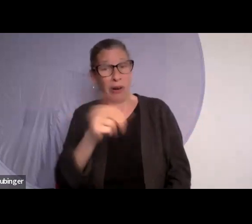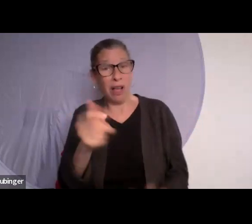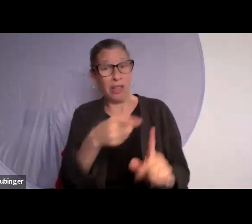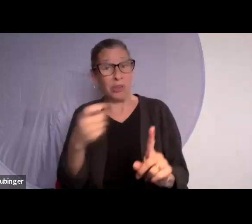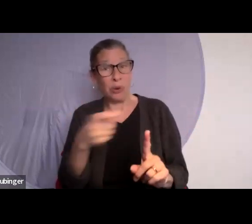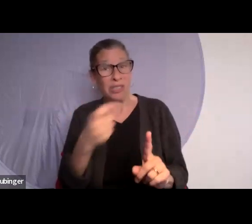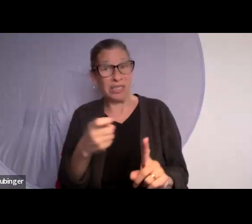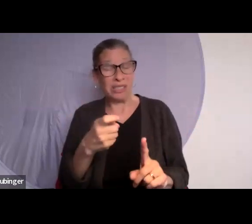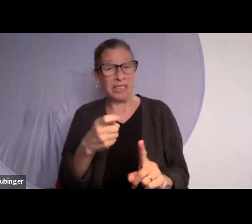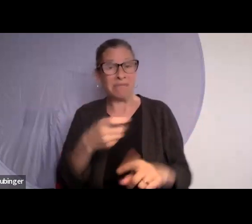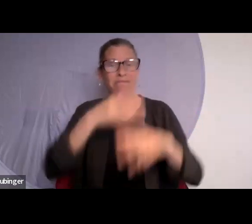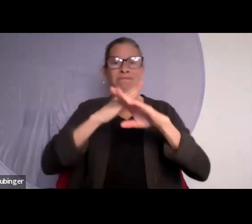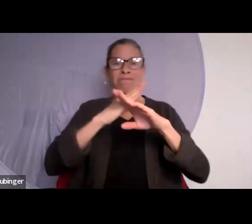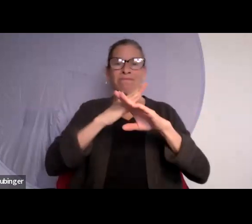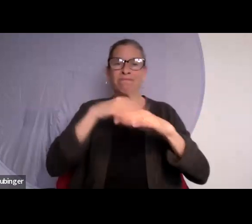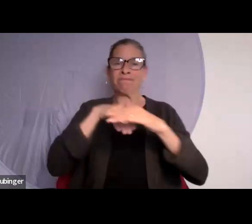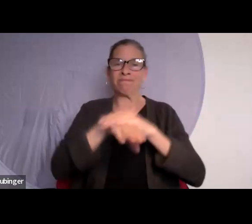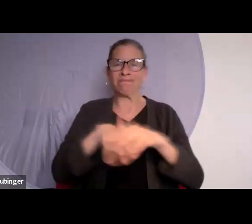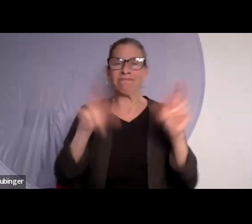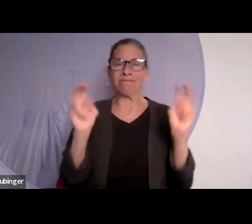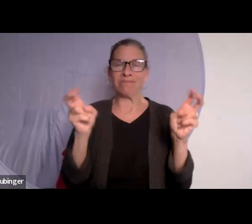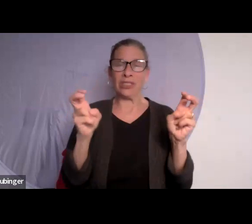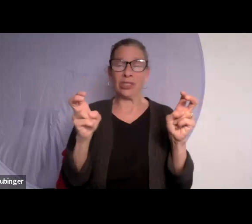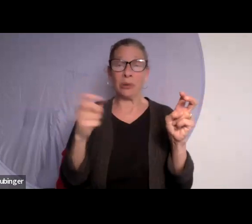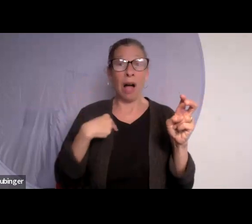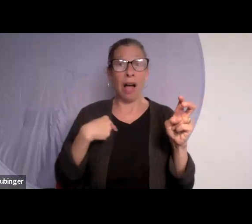issue. So one of the things I was most excited about with Ally